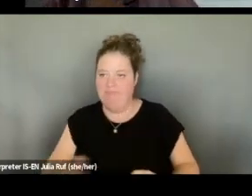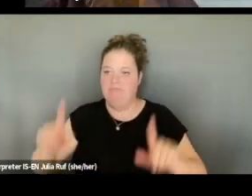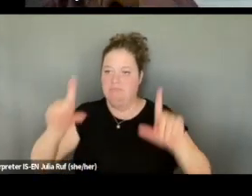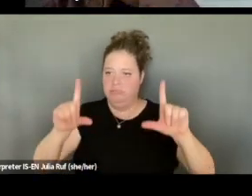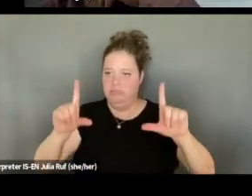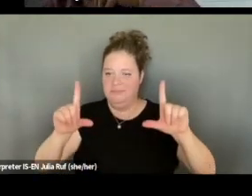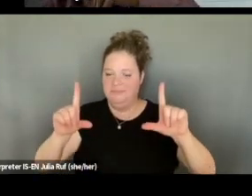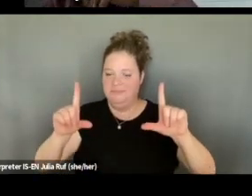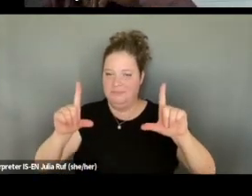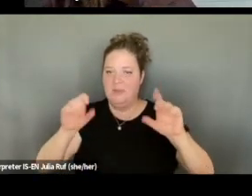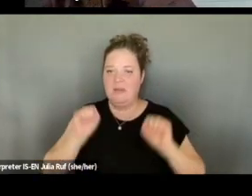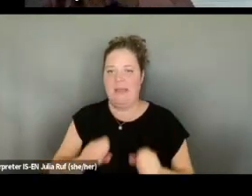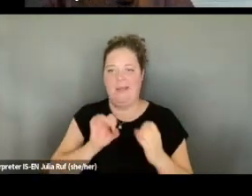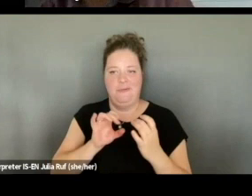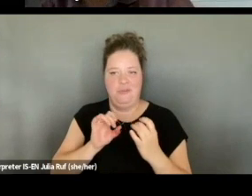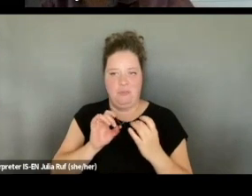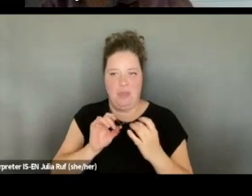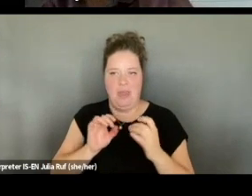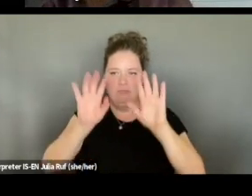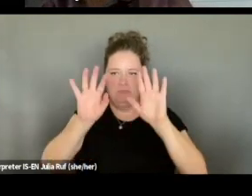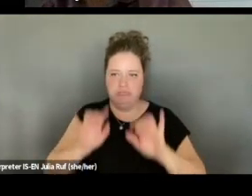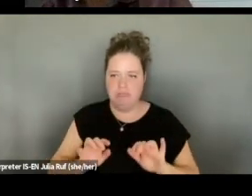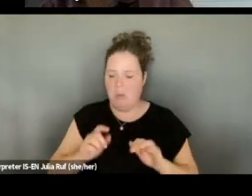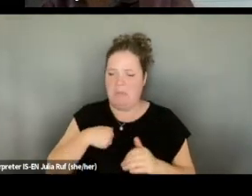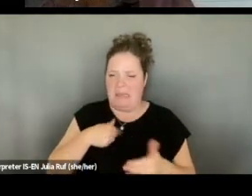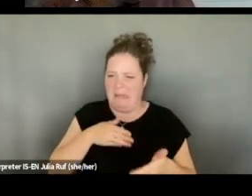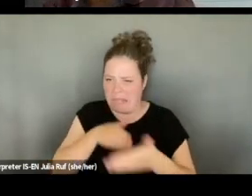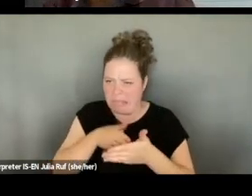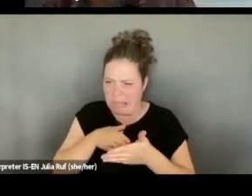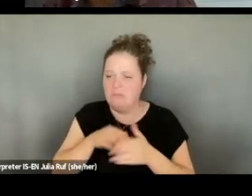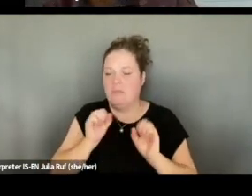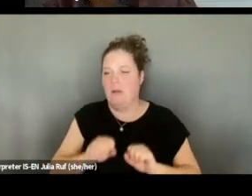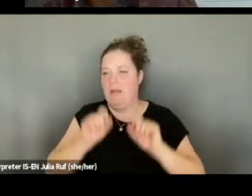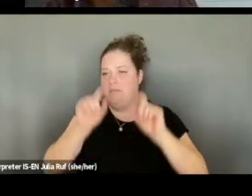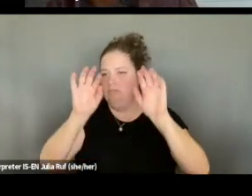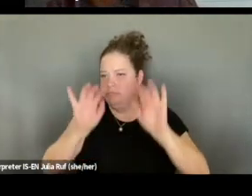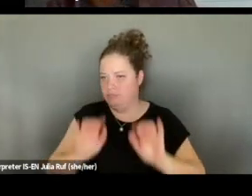usually, that it, in some cases, it also